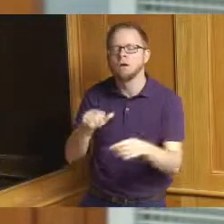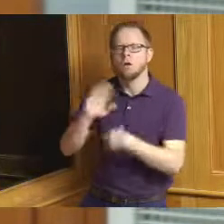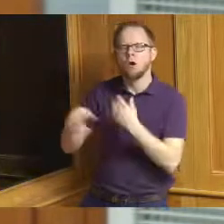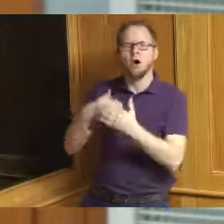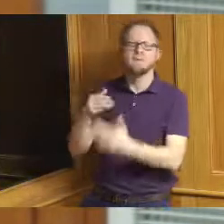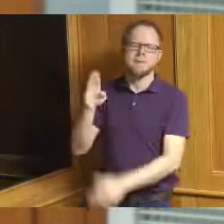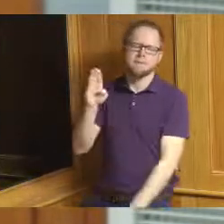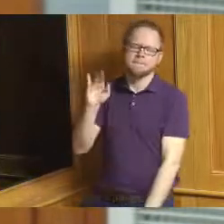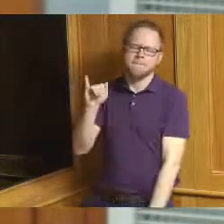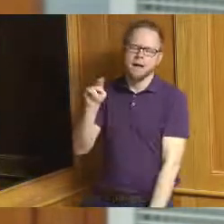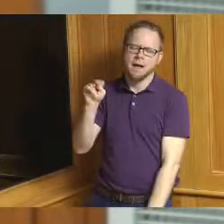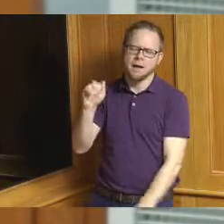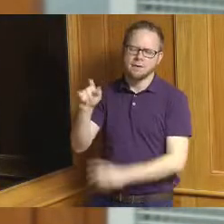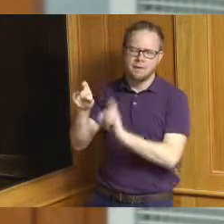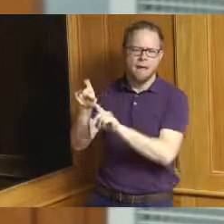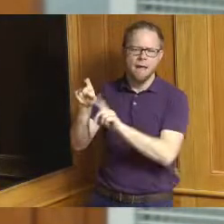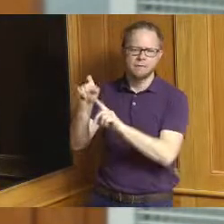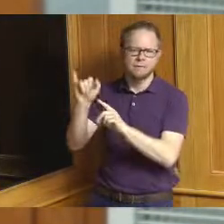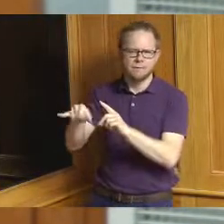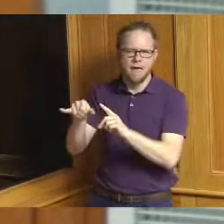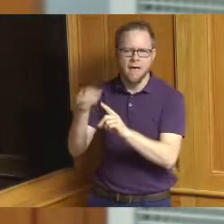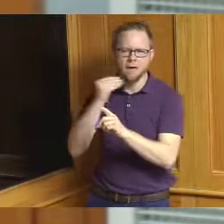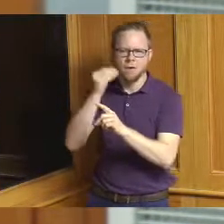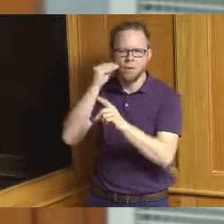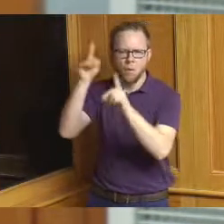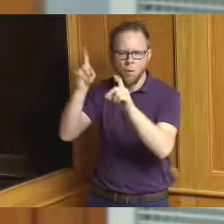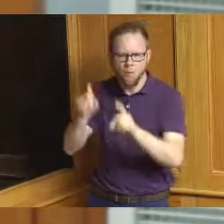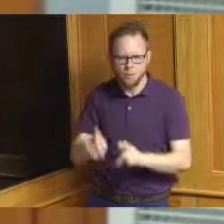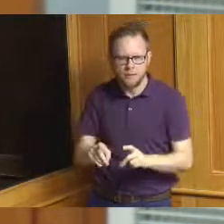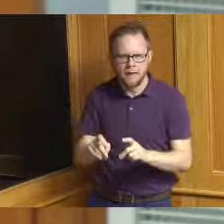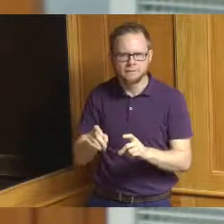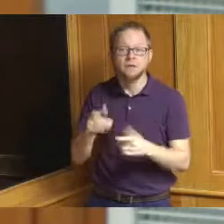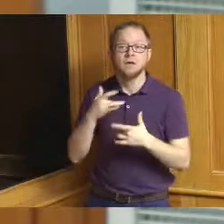on their expiration date it's approximately three months from the date of expiration